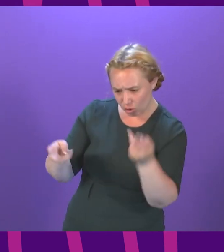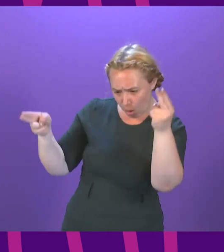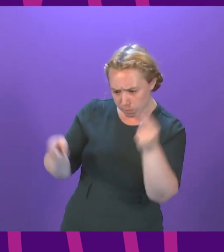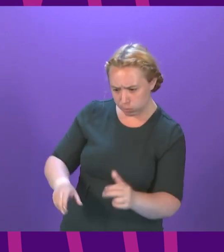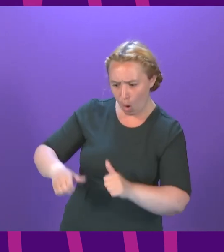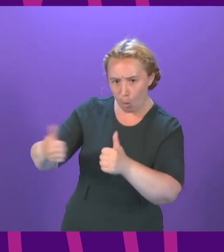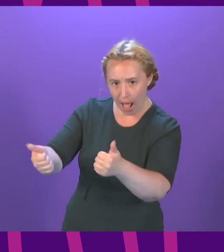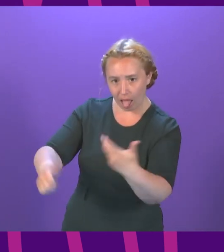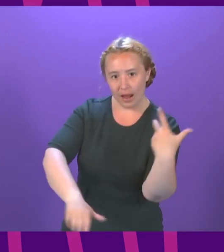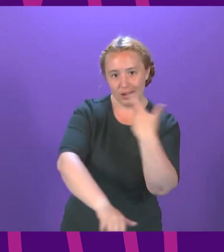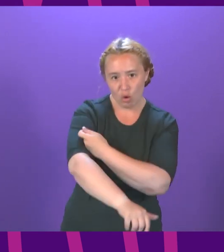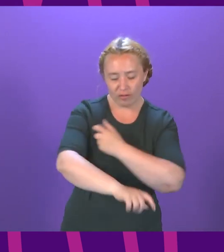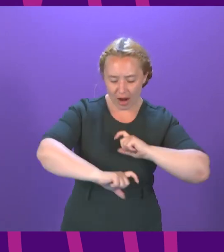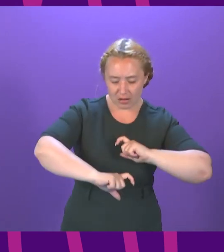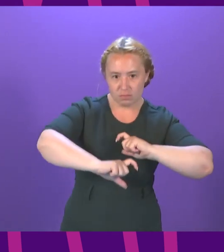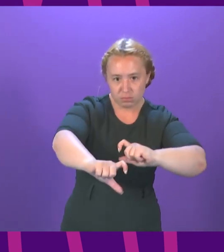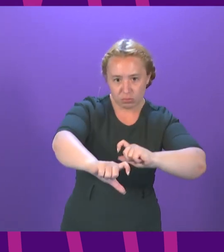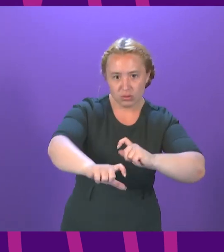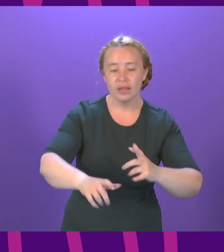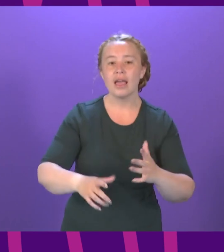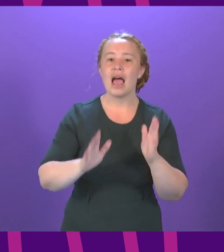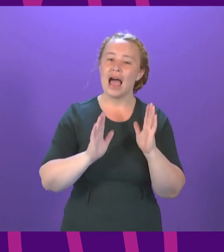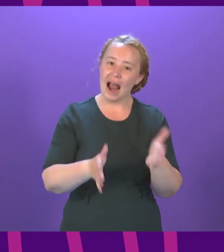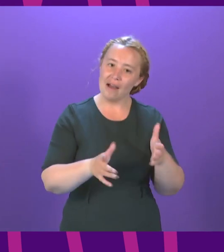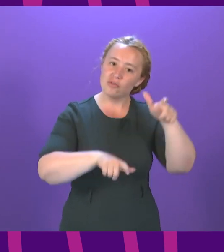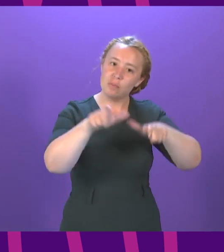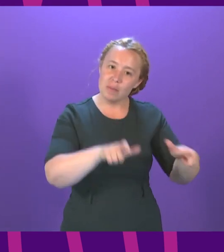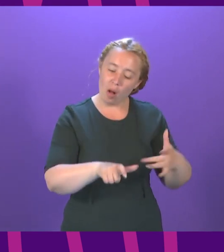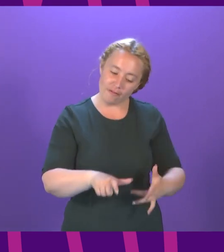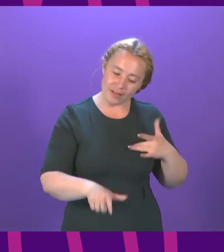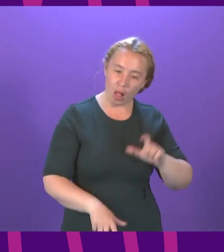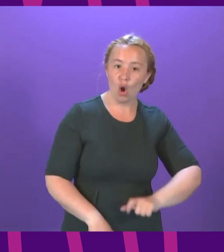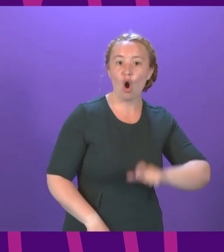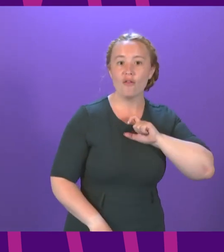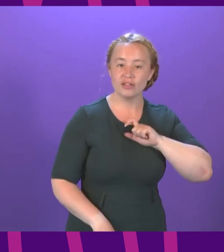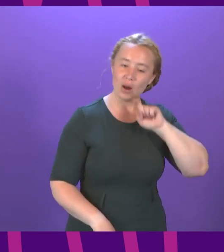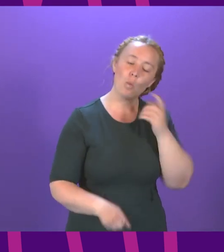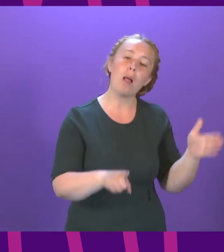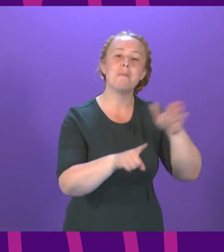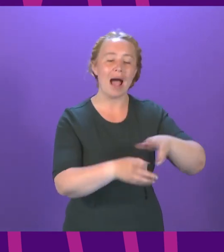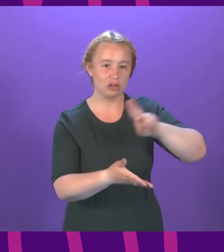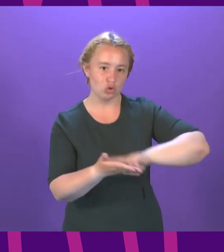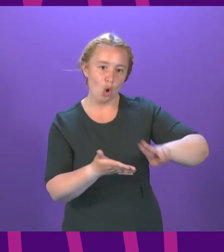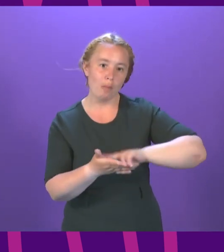programme. We need to build people’s confidence to go back to their normal lives, as well as